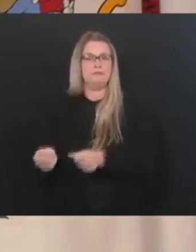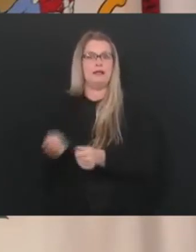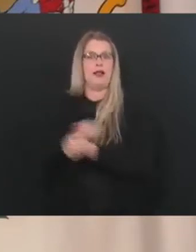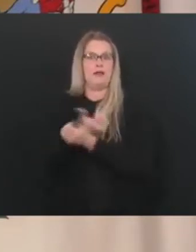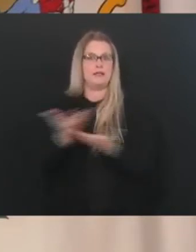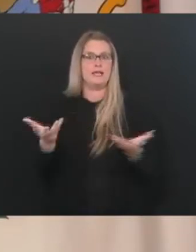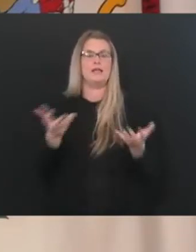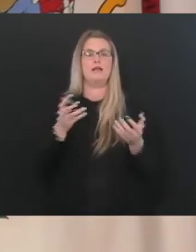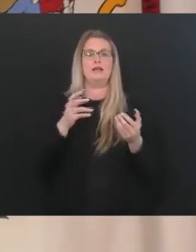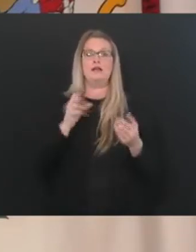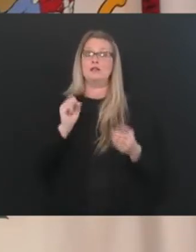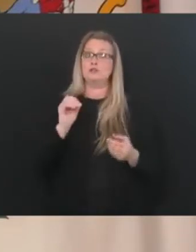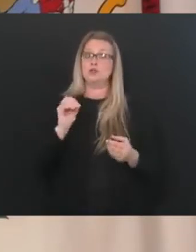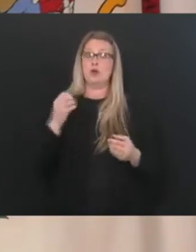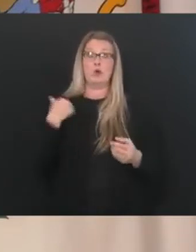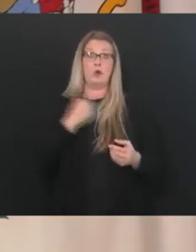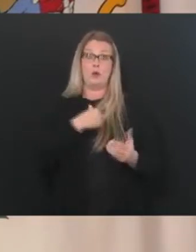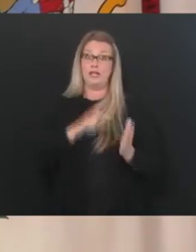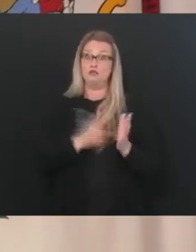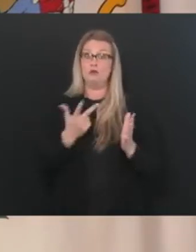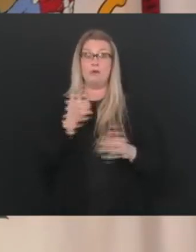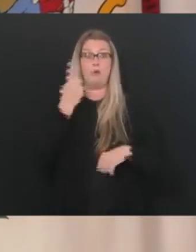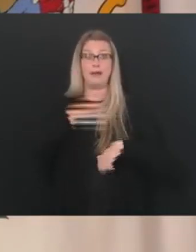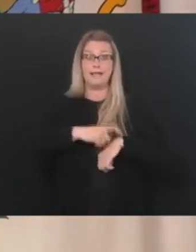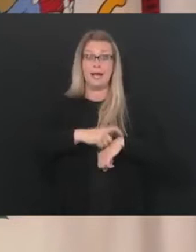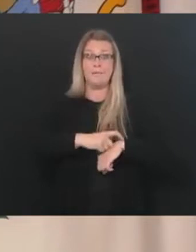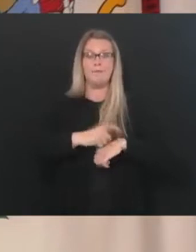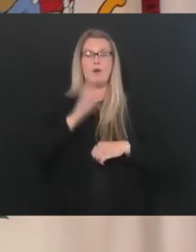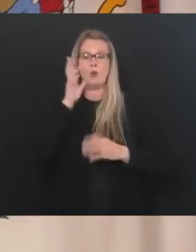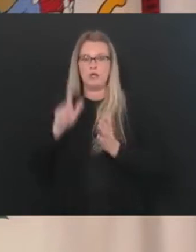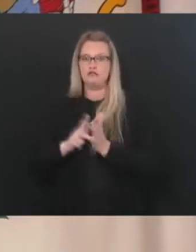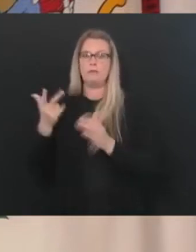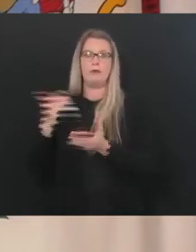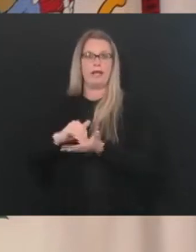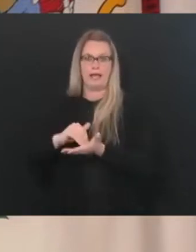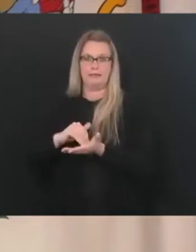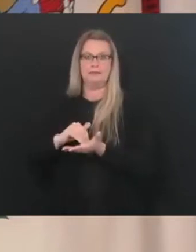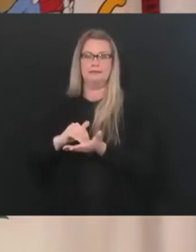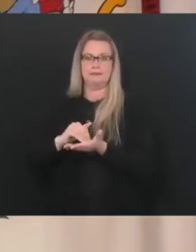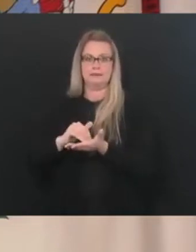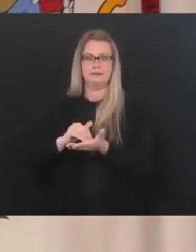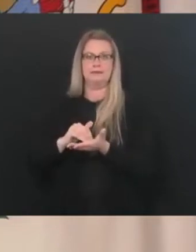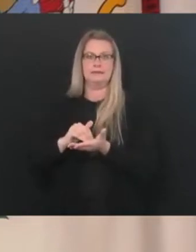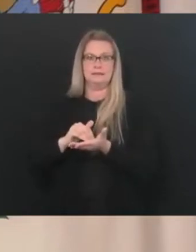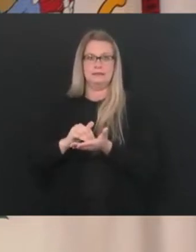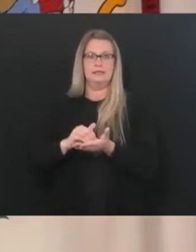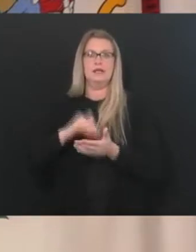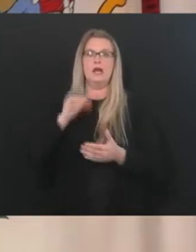SOFTWARE ISSUES TO HELP MOVE THIS ALONG, AND THE NET OF THE WHOLE THING IS JUST THIS.